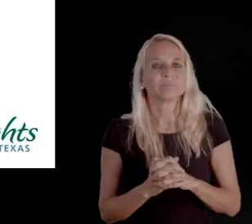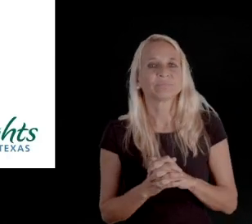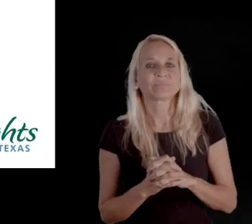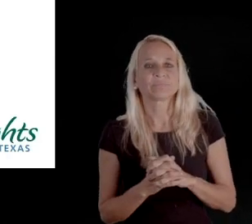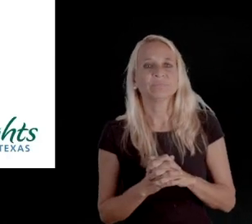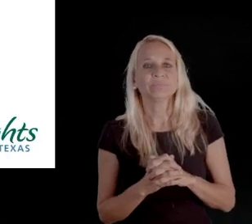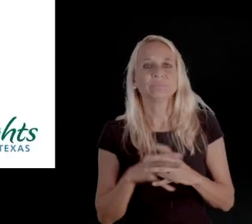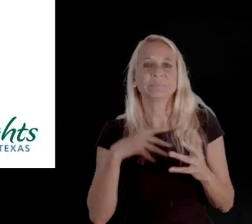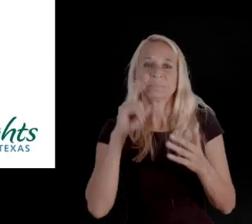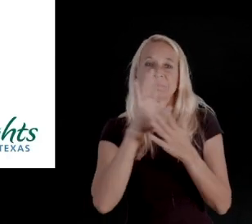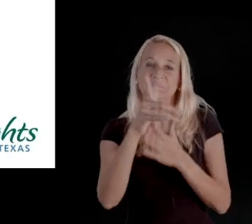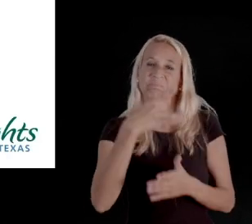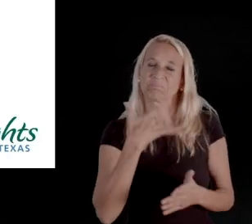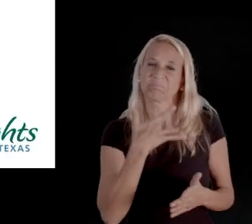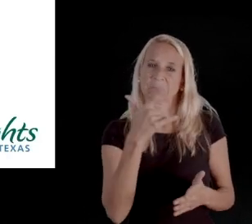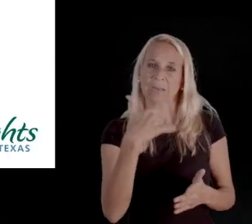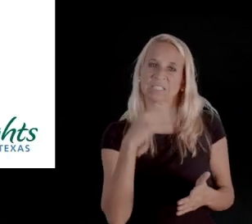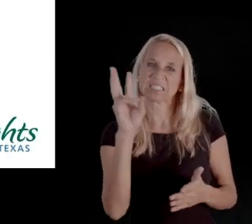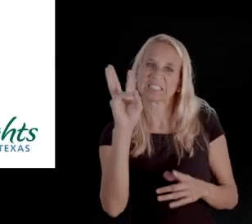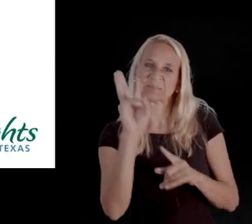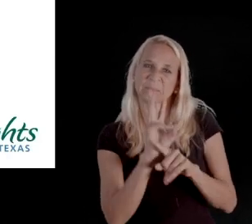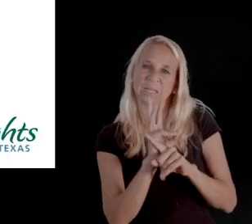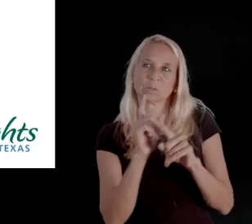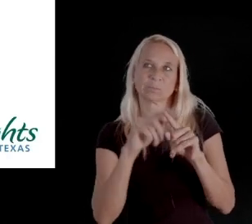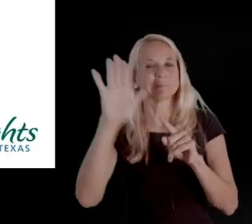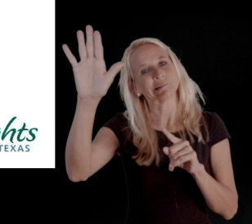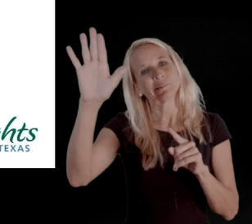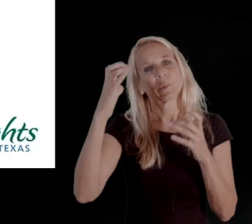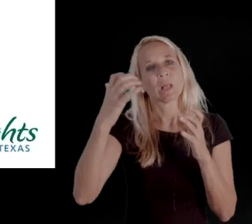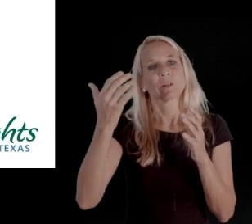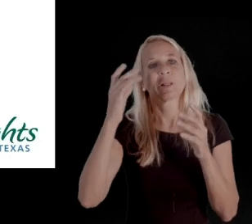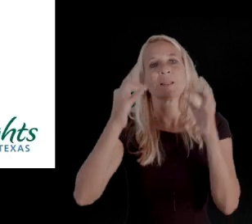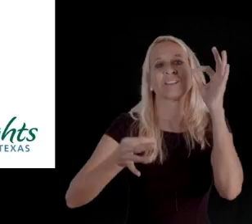I believe you have six months to request a hearing to be reopened.